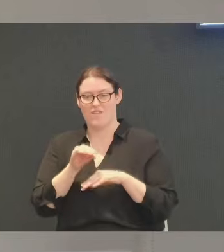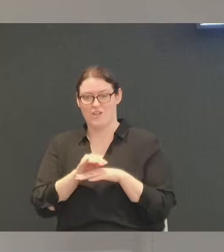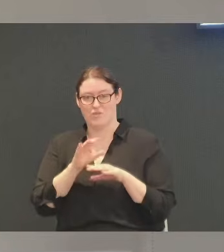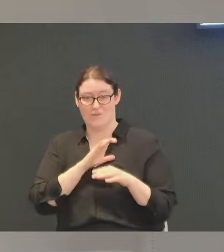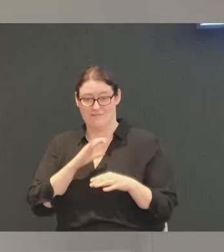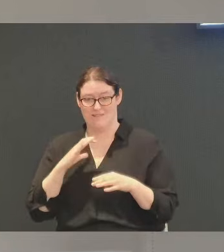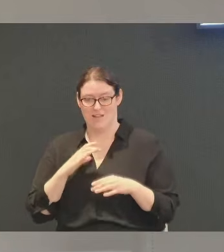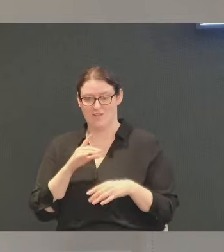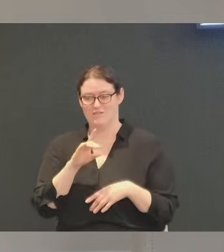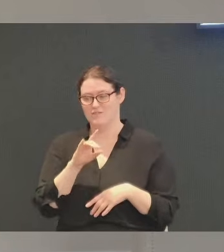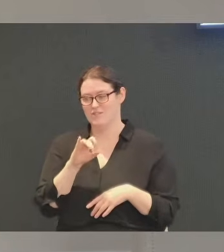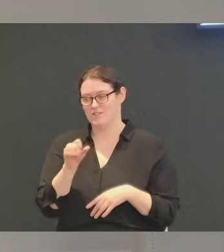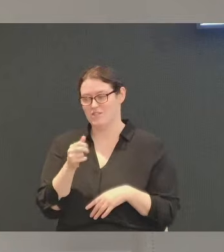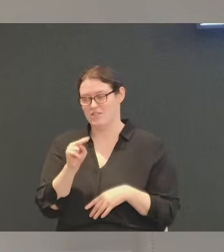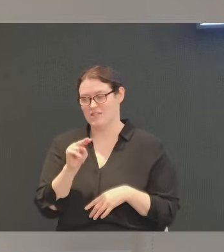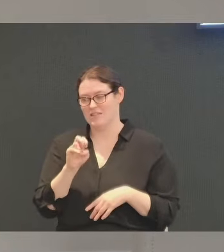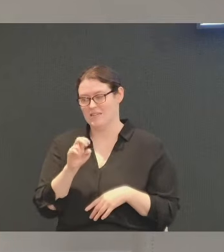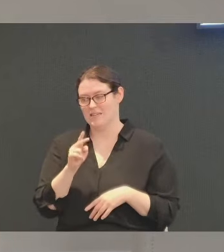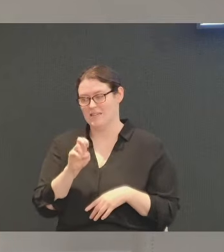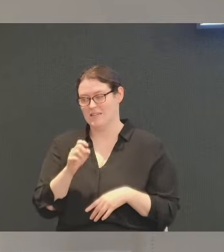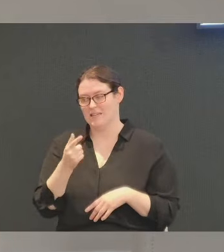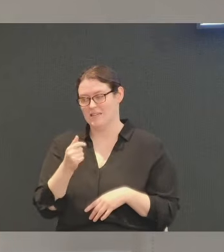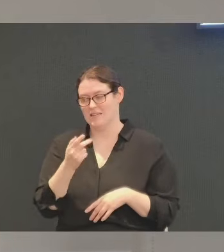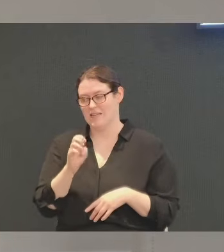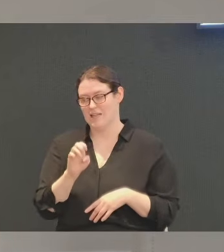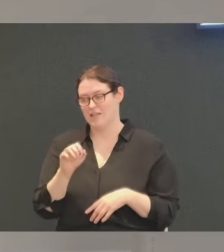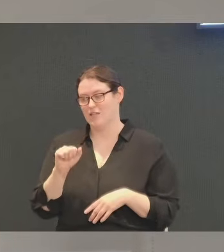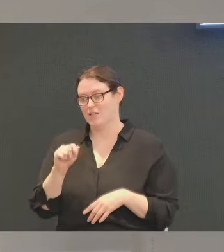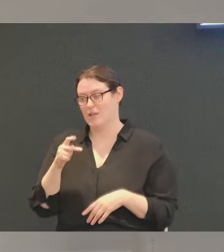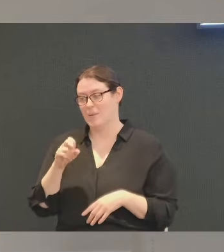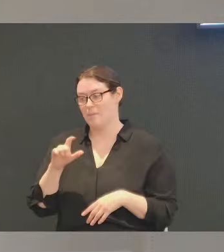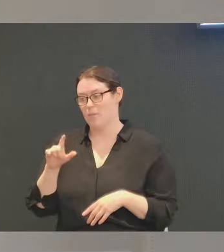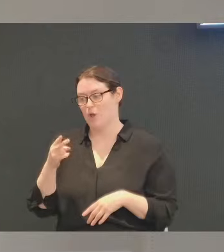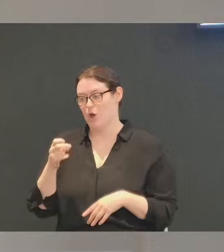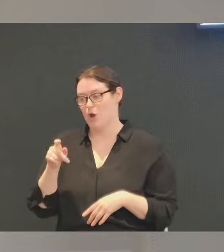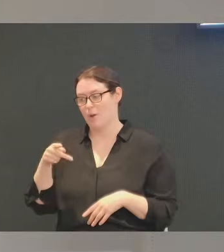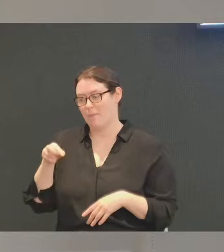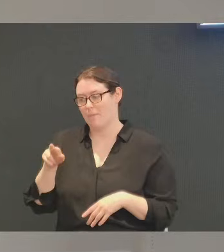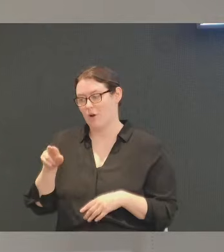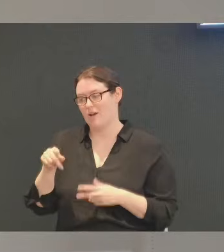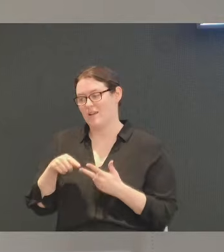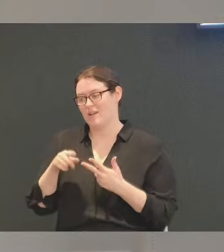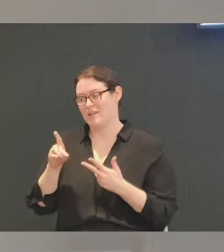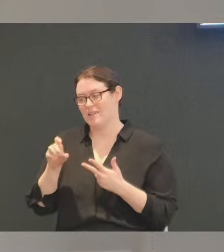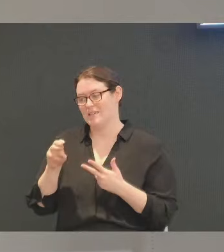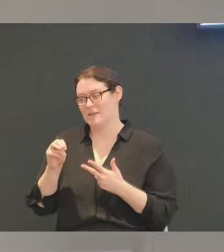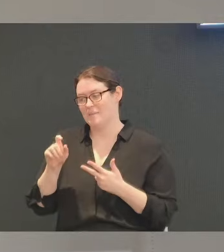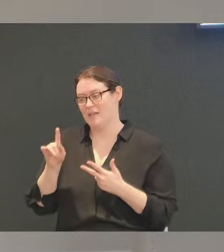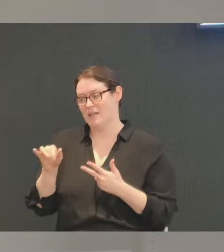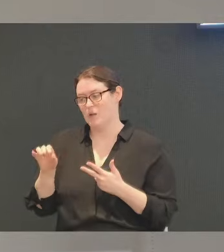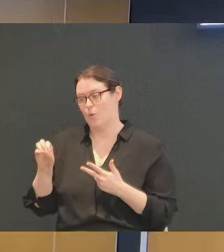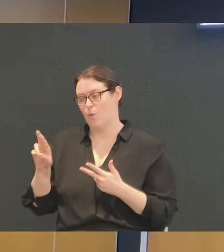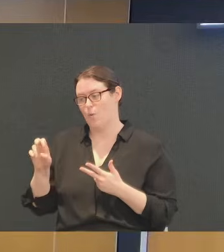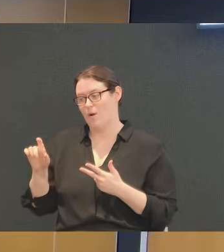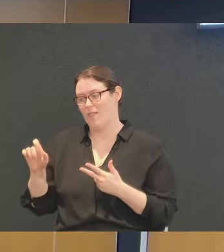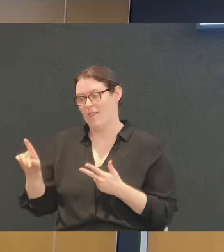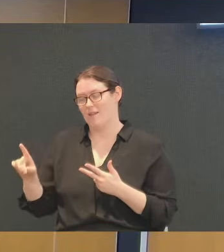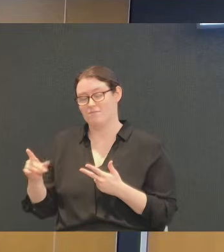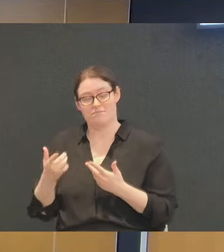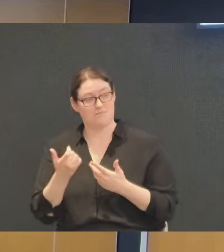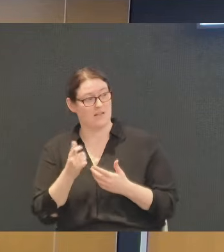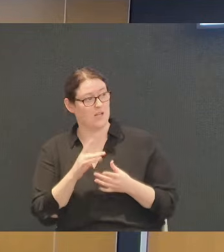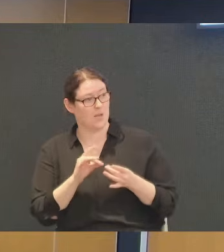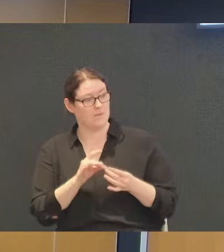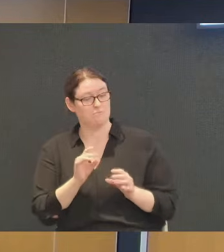Janine Gage, April Harper, Demidy Orlet. Um, any comments at all? No. No, thank you. Okay. Yeah,